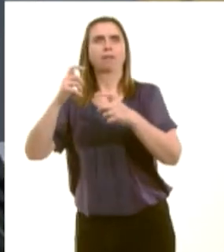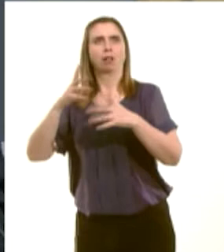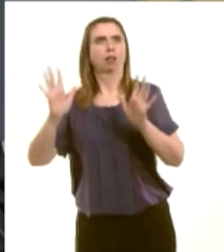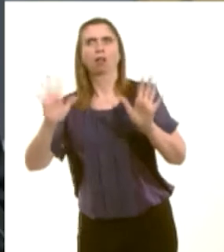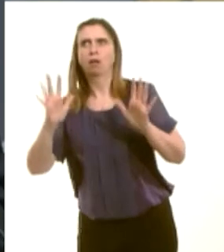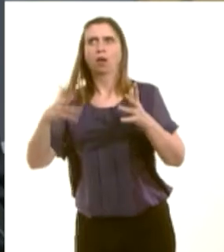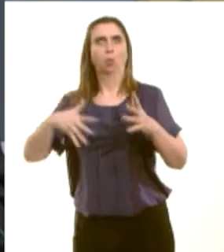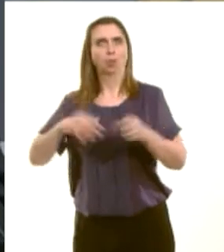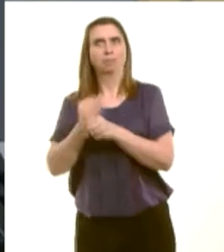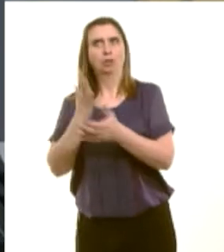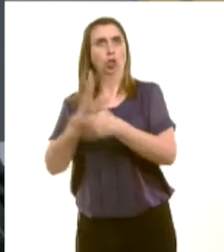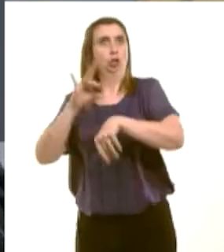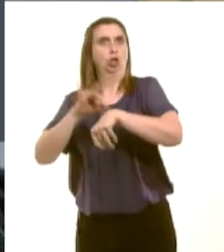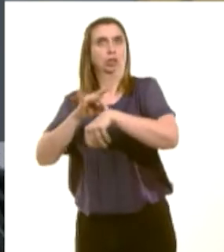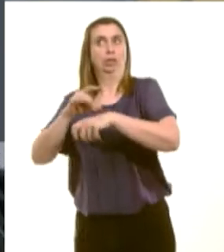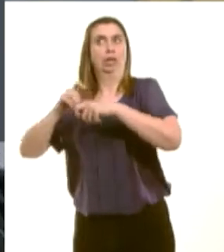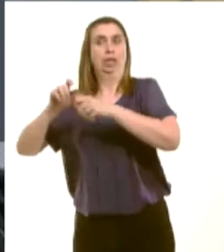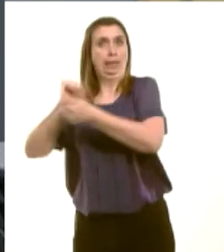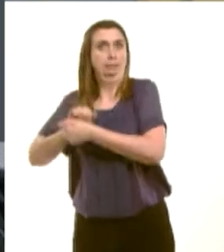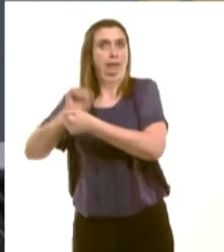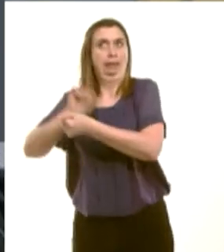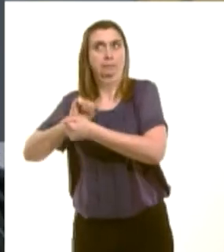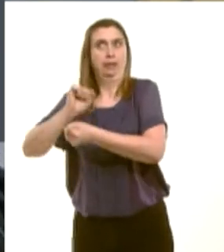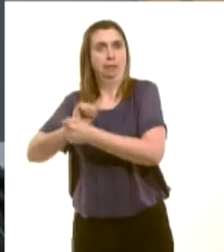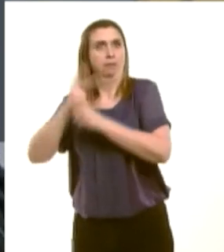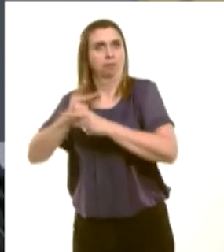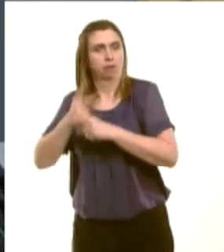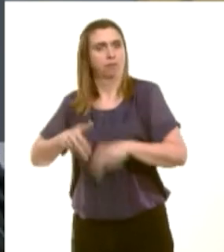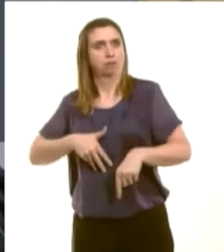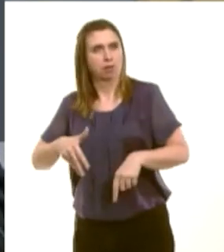therefore to the statement today by the leader of the campaigners in north Wales, commenting